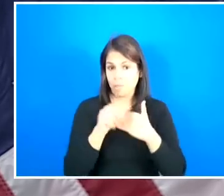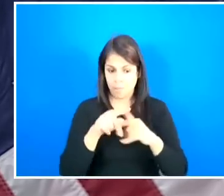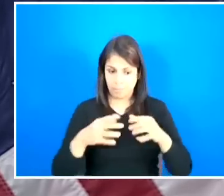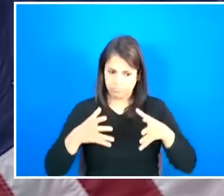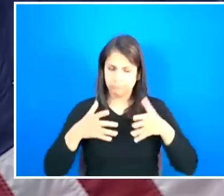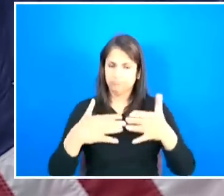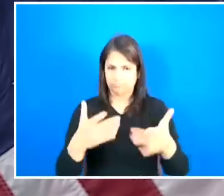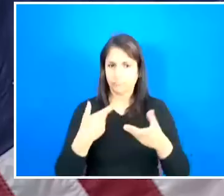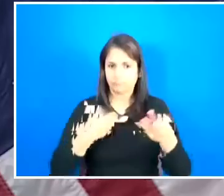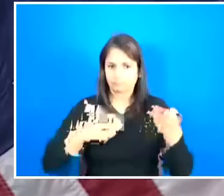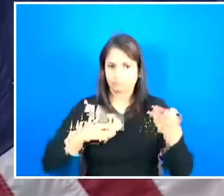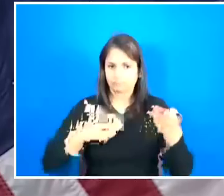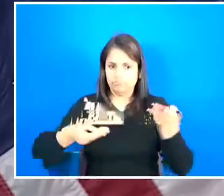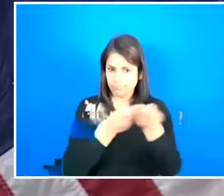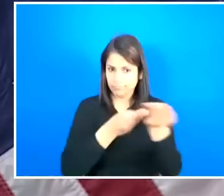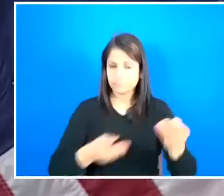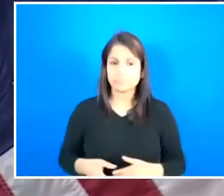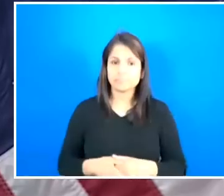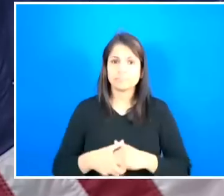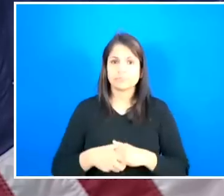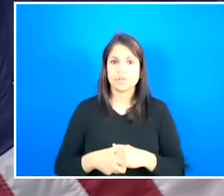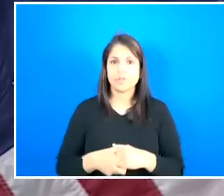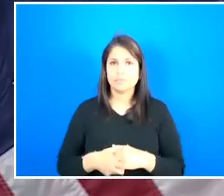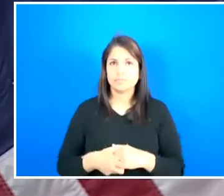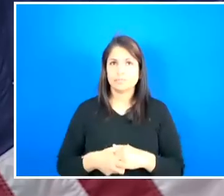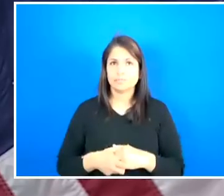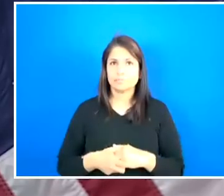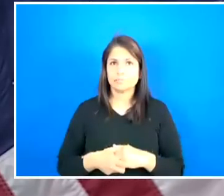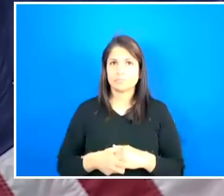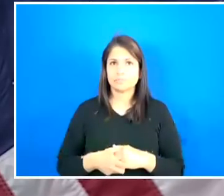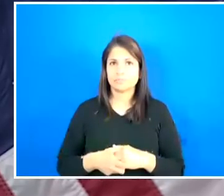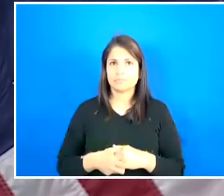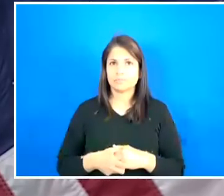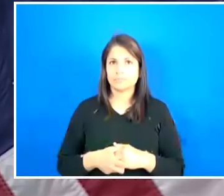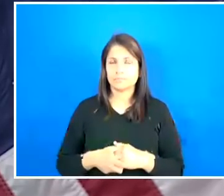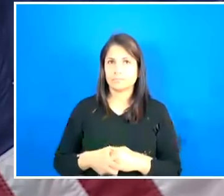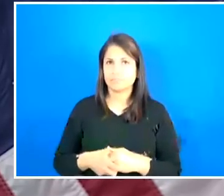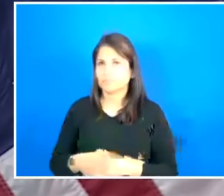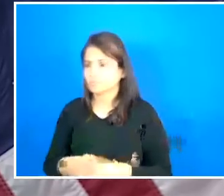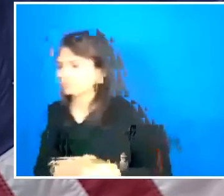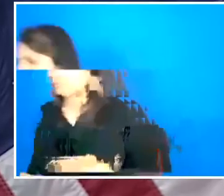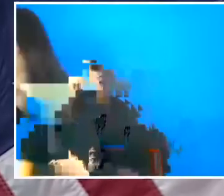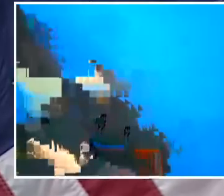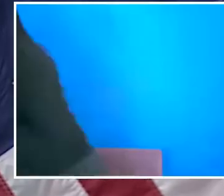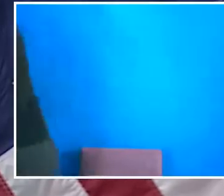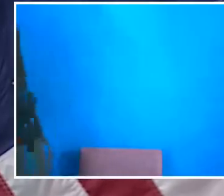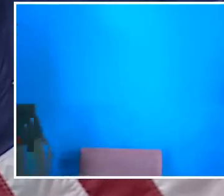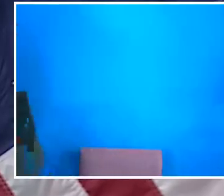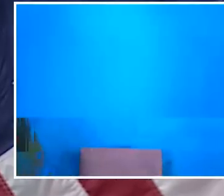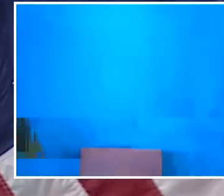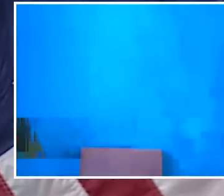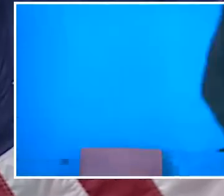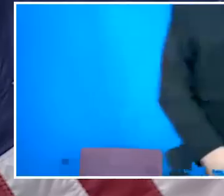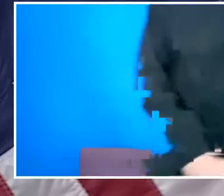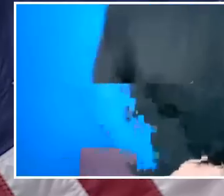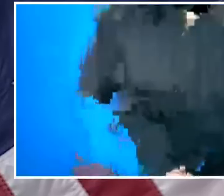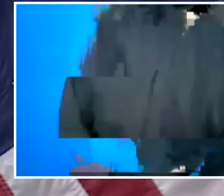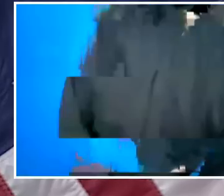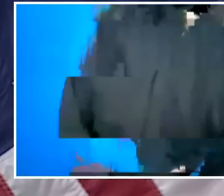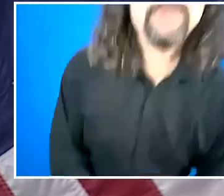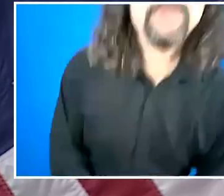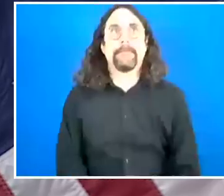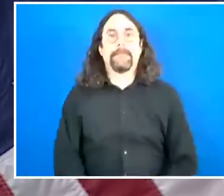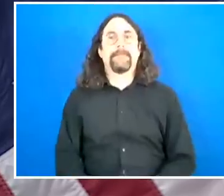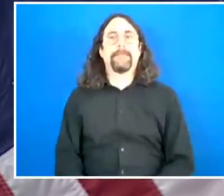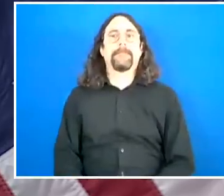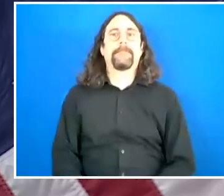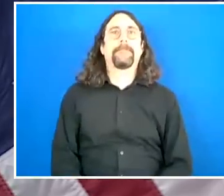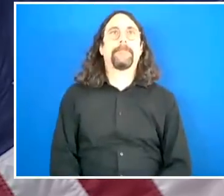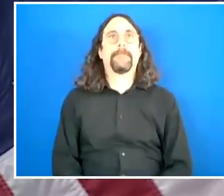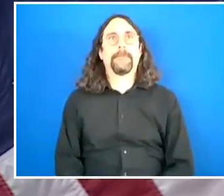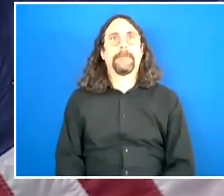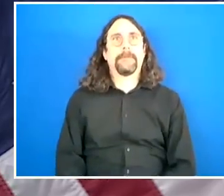IN JUNE.